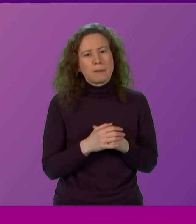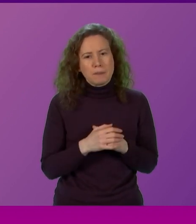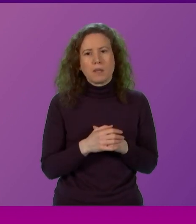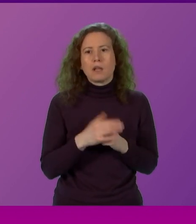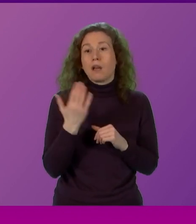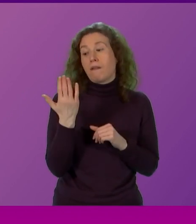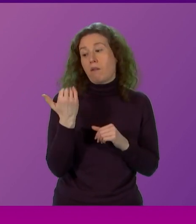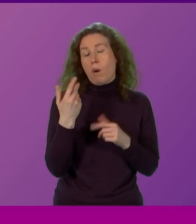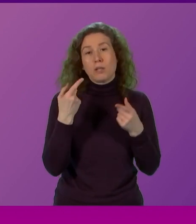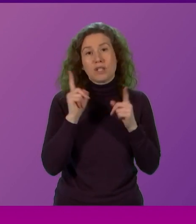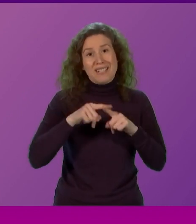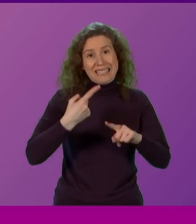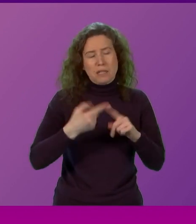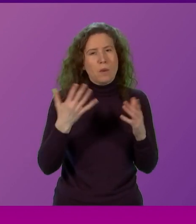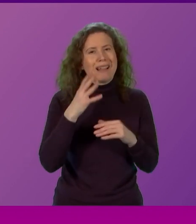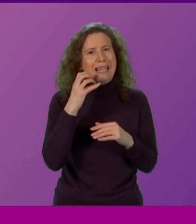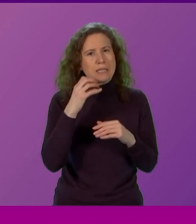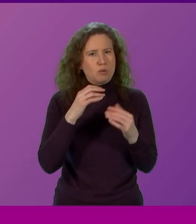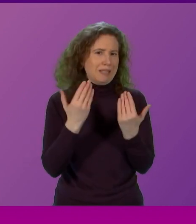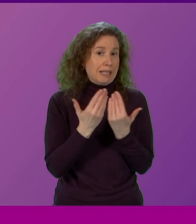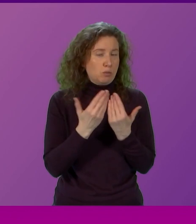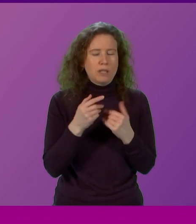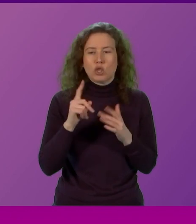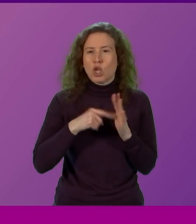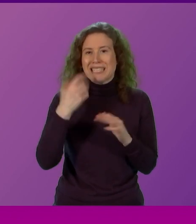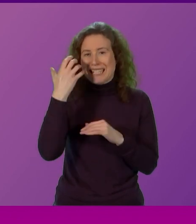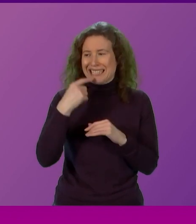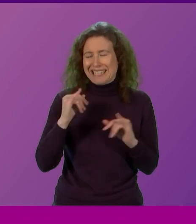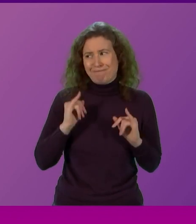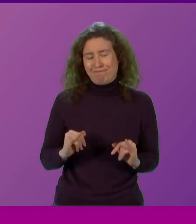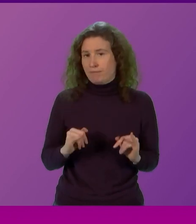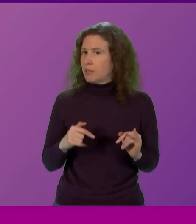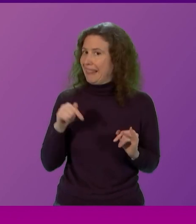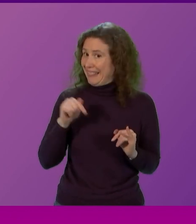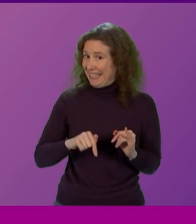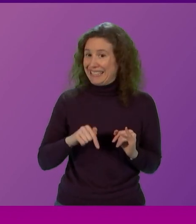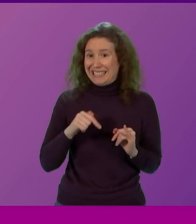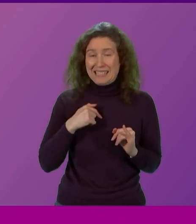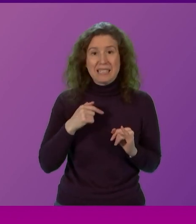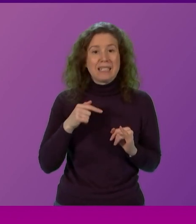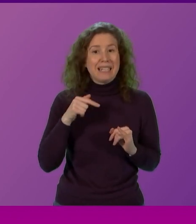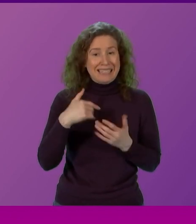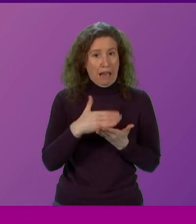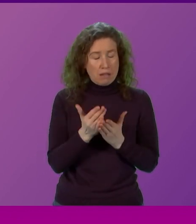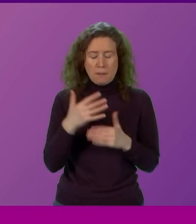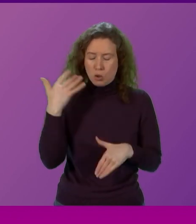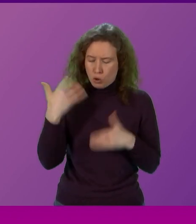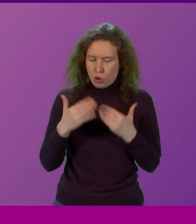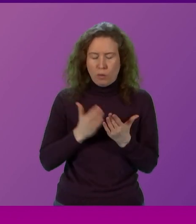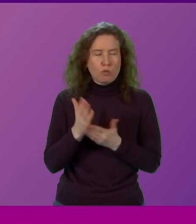Former chief executive of Sainsbury’s Justin King has said: “I hate to say it ... but it’s a sector that has been hurt horribly by Brexit”.